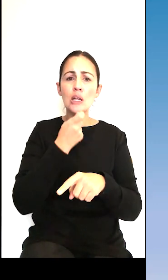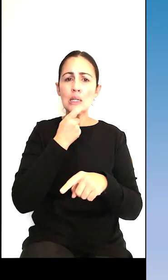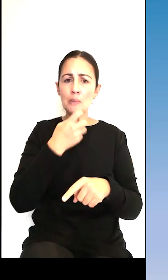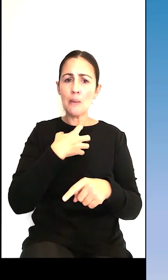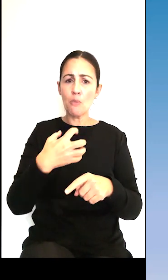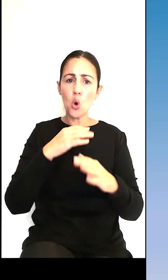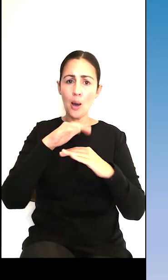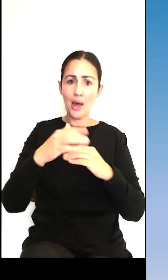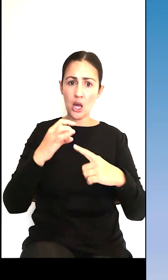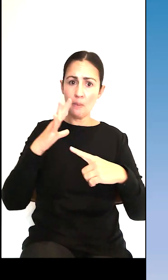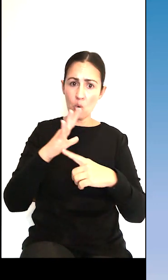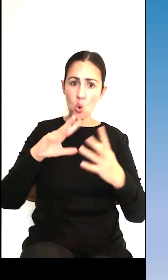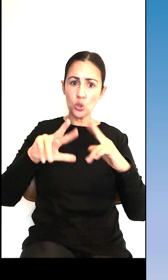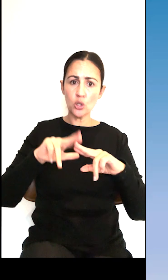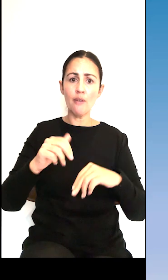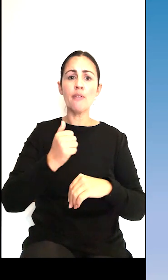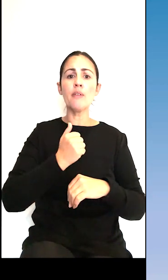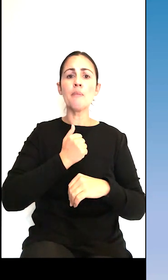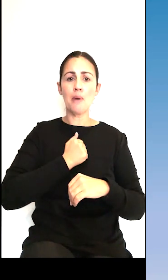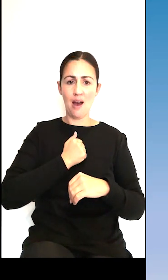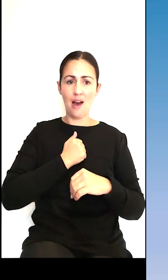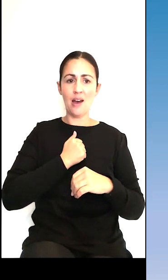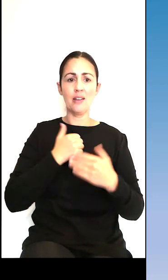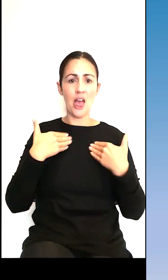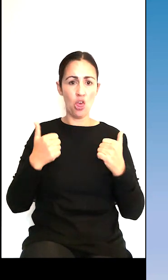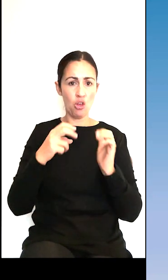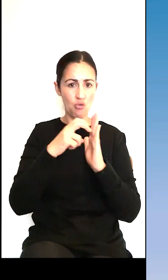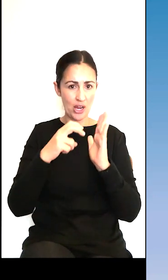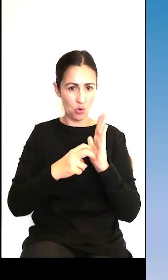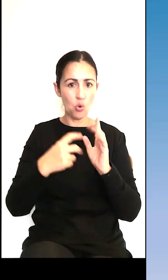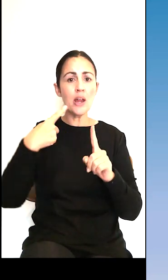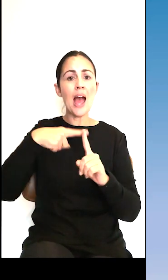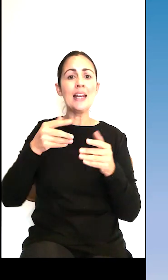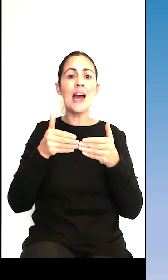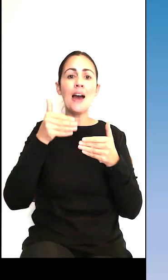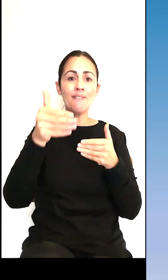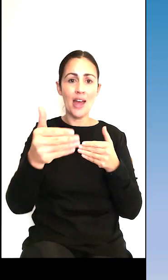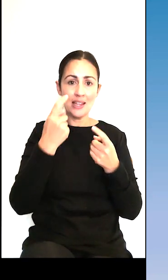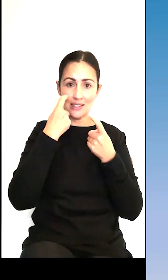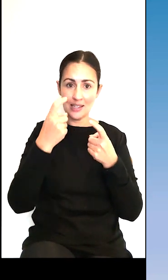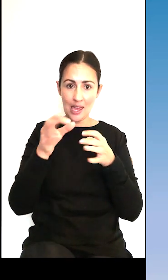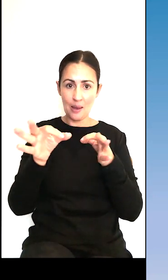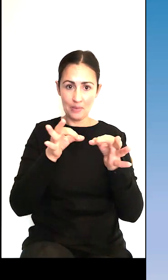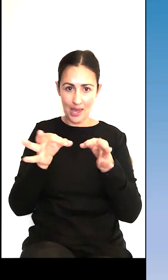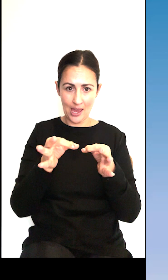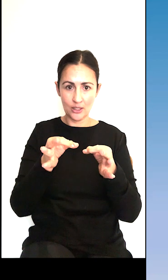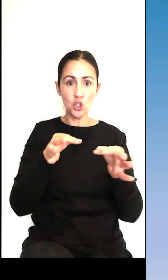the importance of advance care planning, but also having that information available in your My Health Record. So I guess to